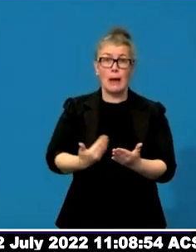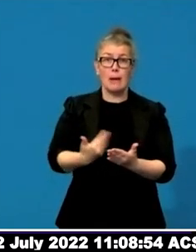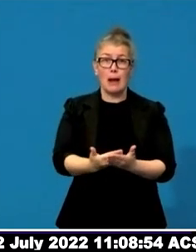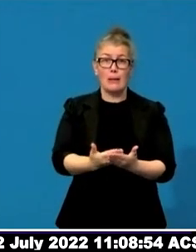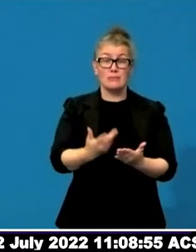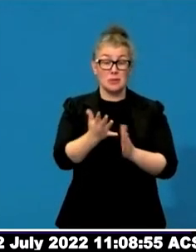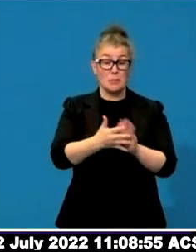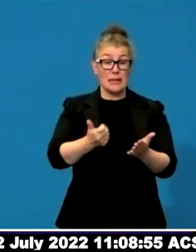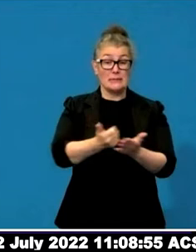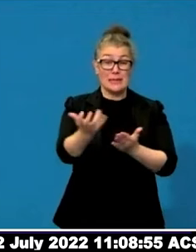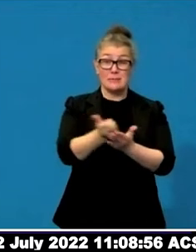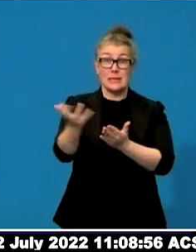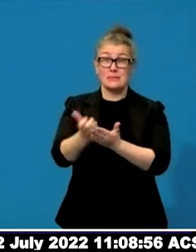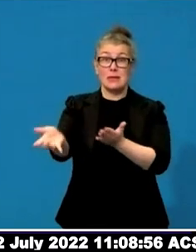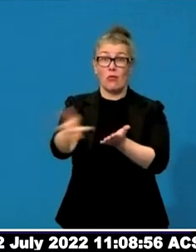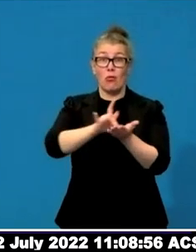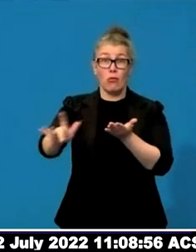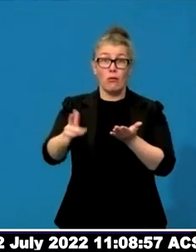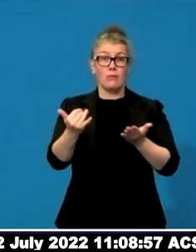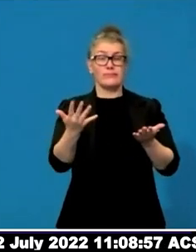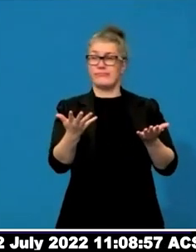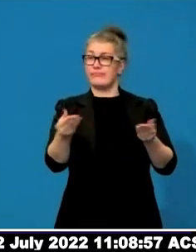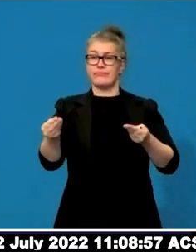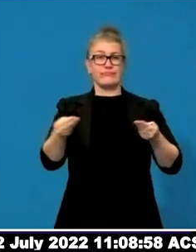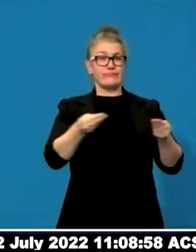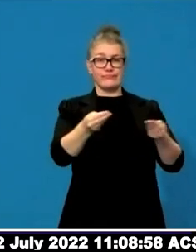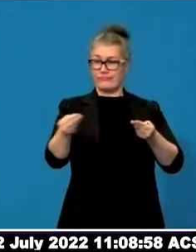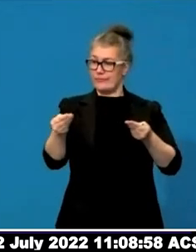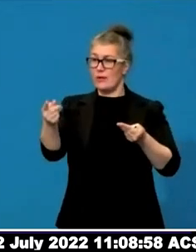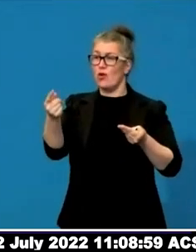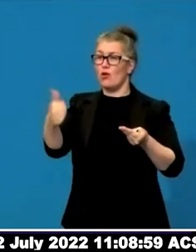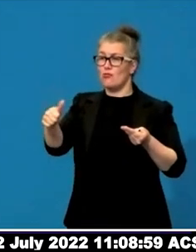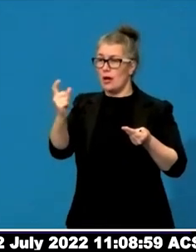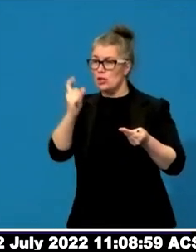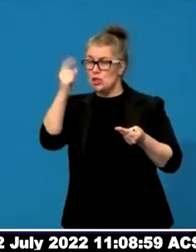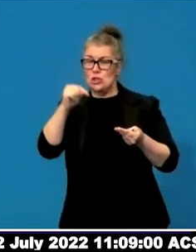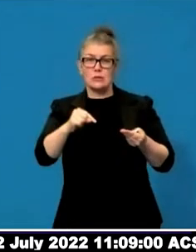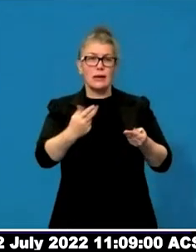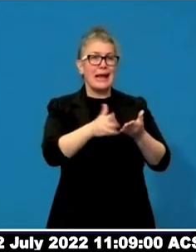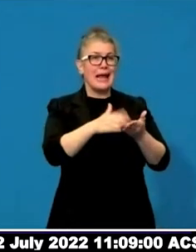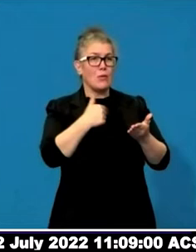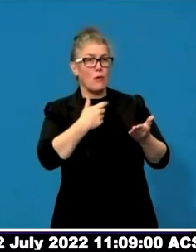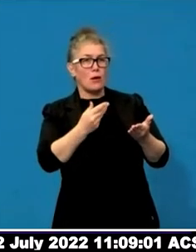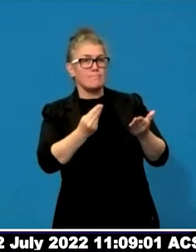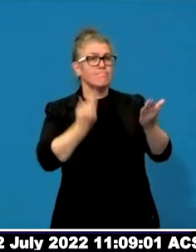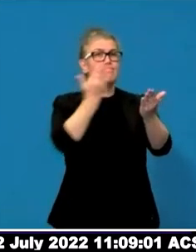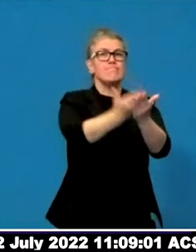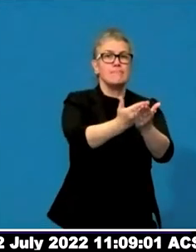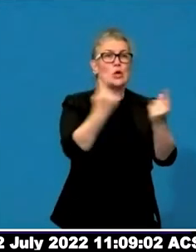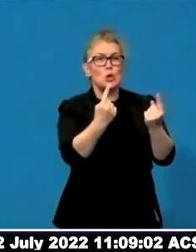to lodge your complaint with or who you should be talking to can be very difficult at times.